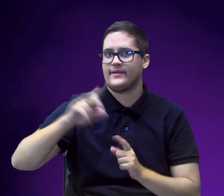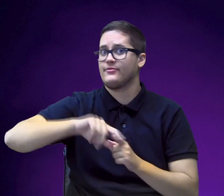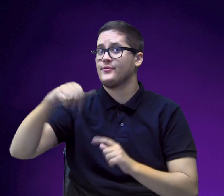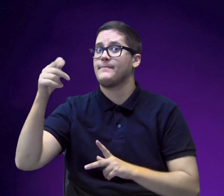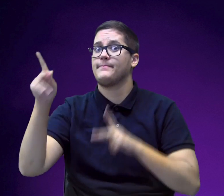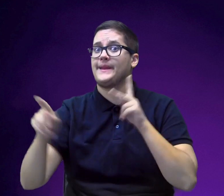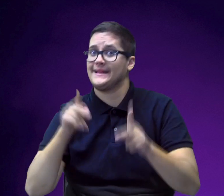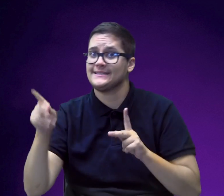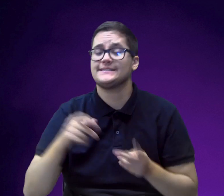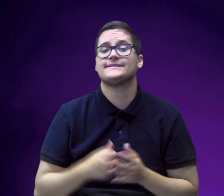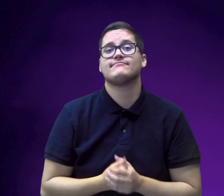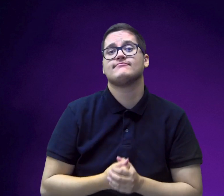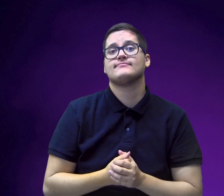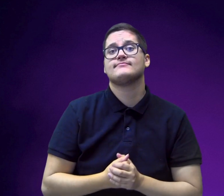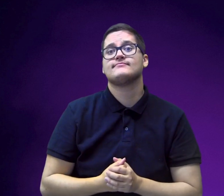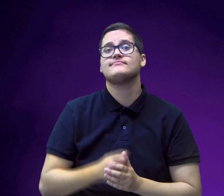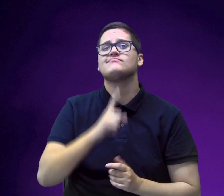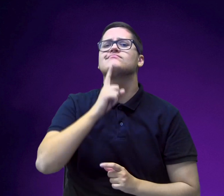HIV to other people.